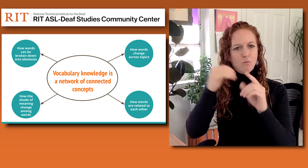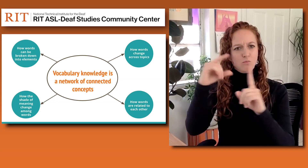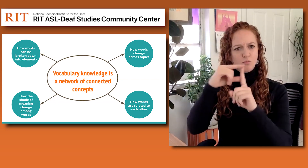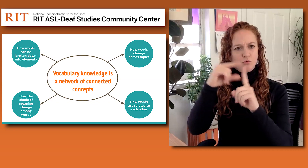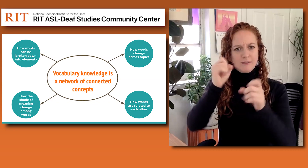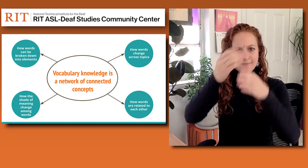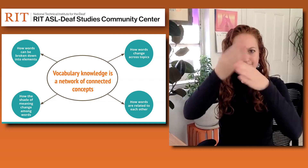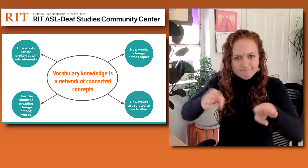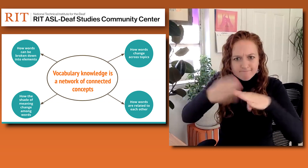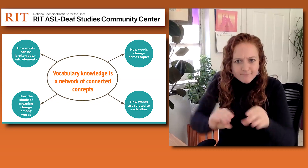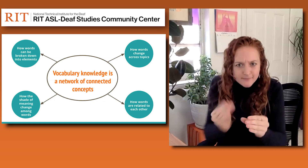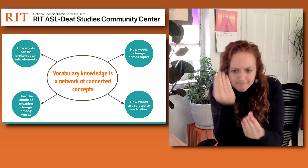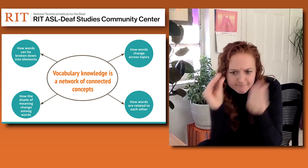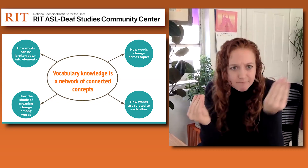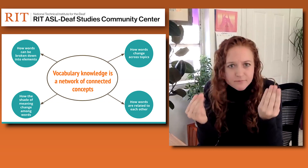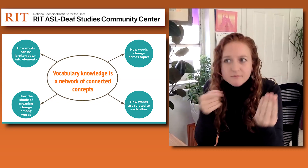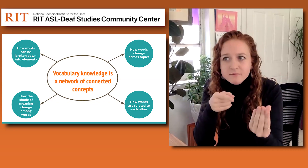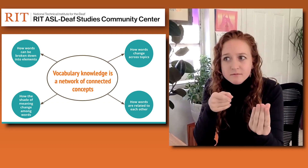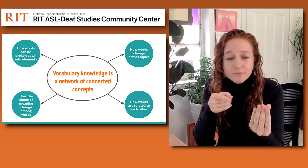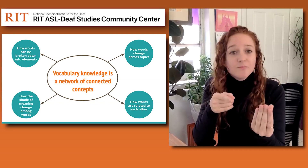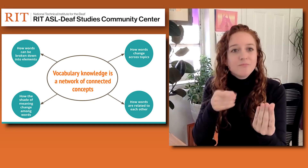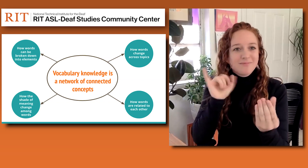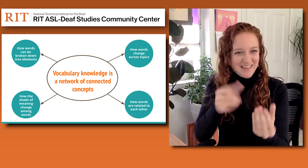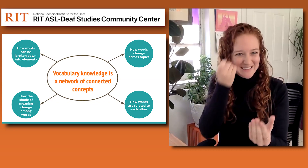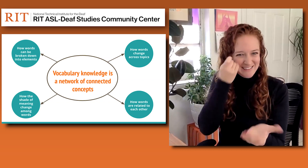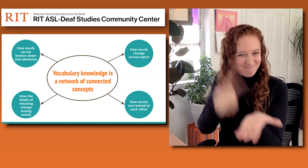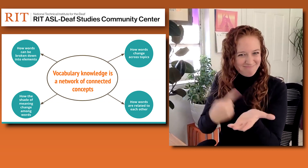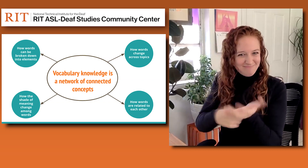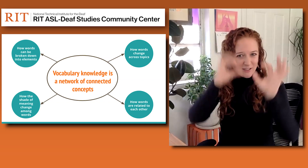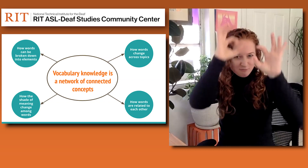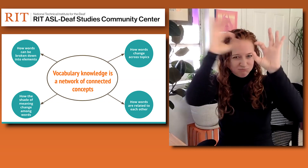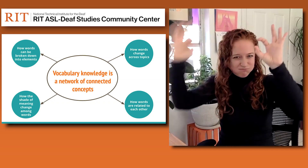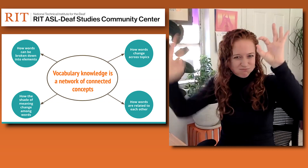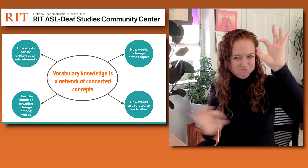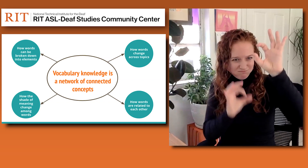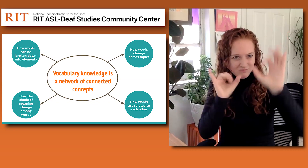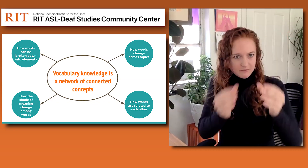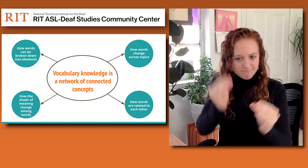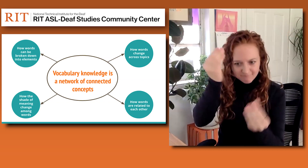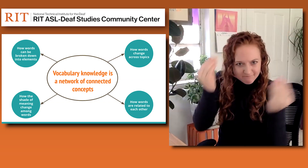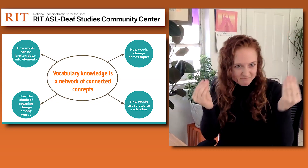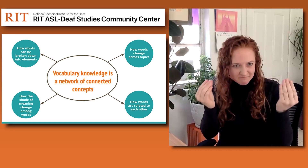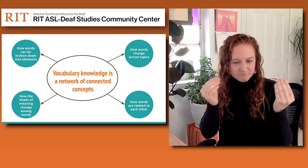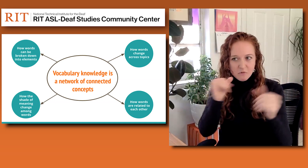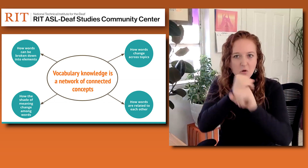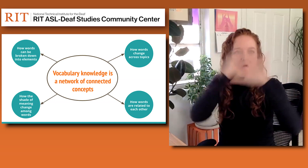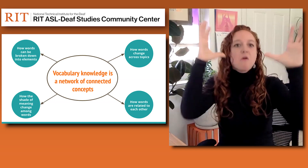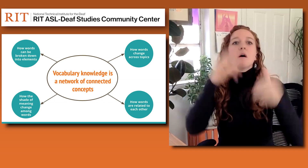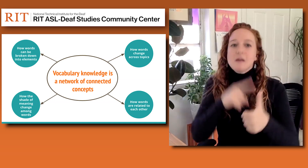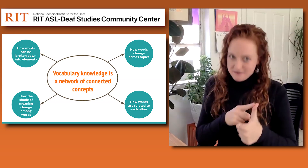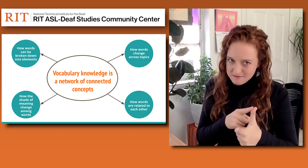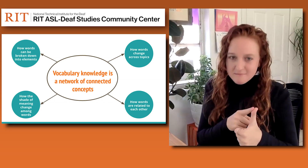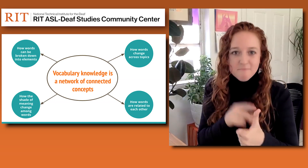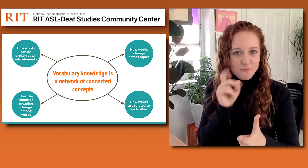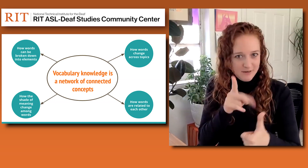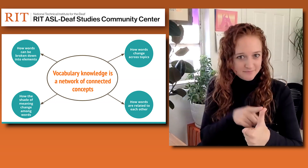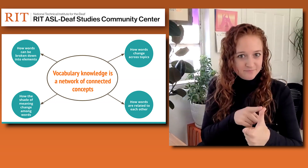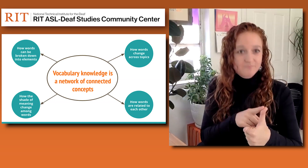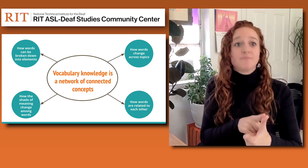If you look up how is a word split into pieces, like I was just... the diagram before I explained, the morphemes.